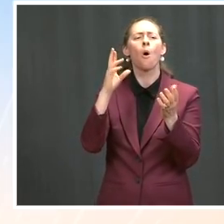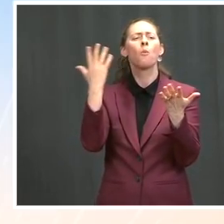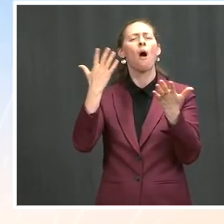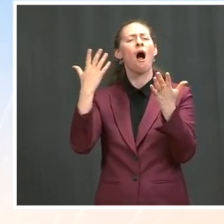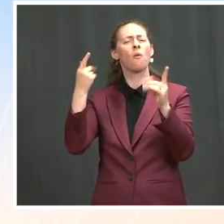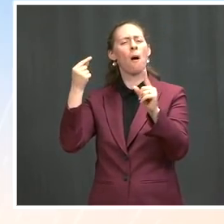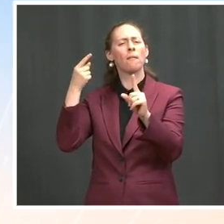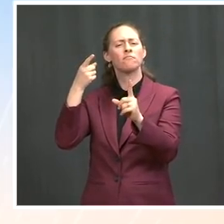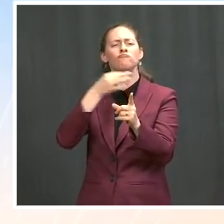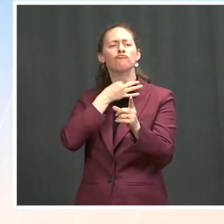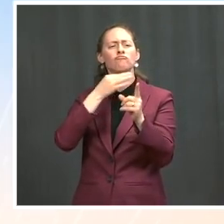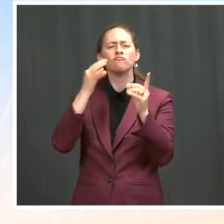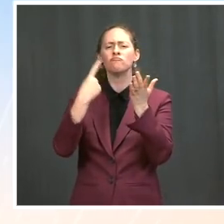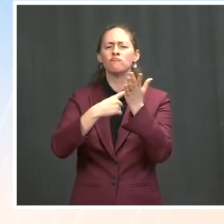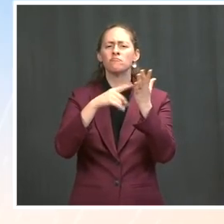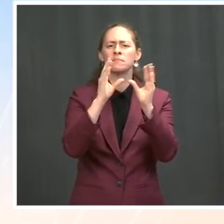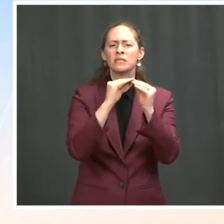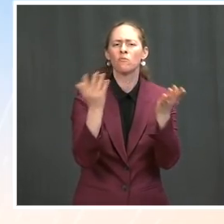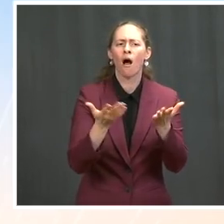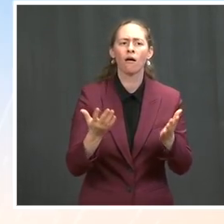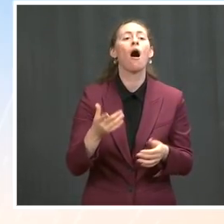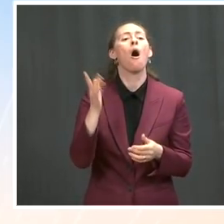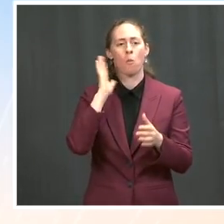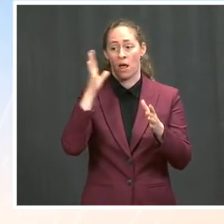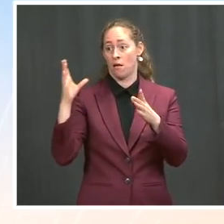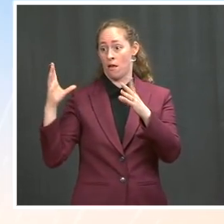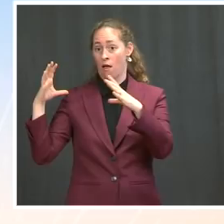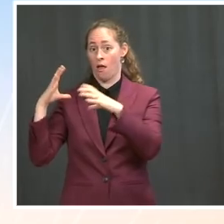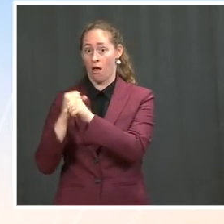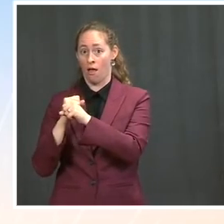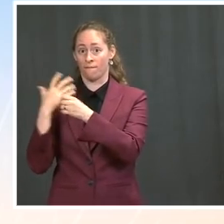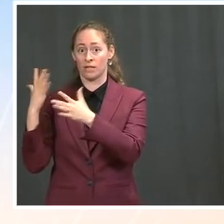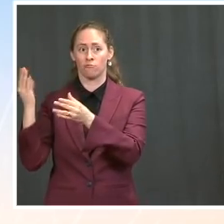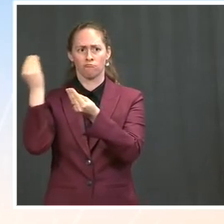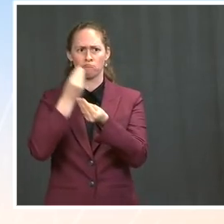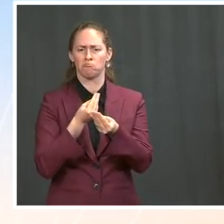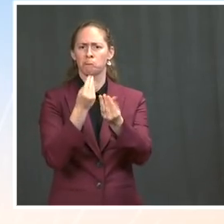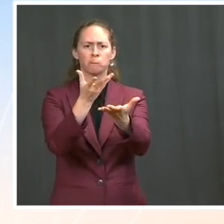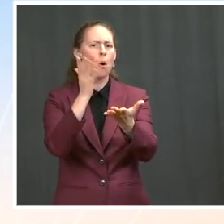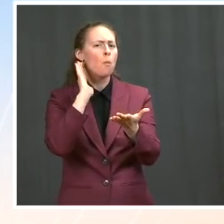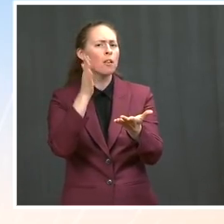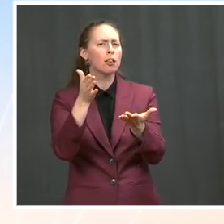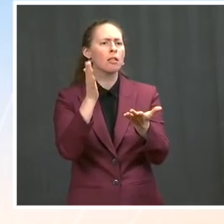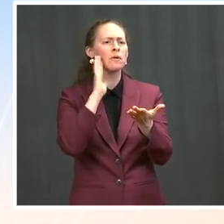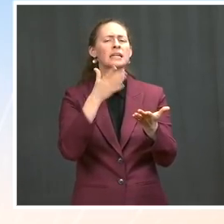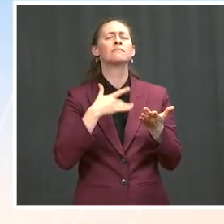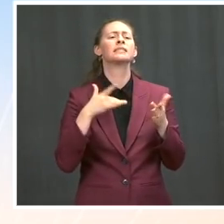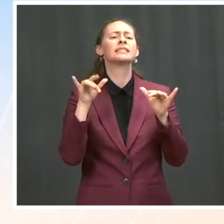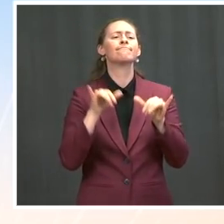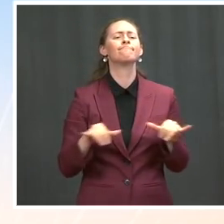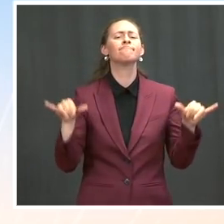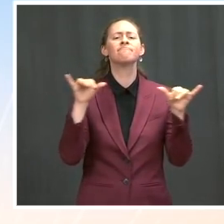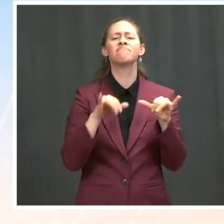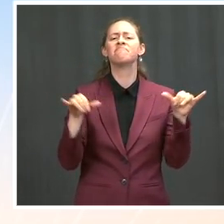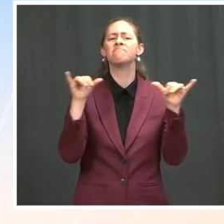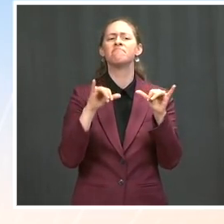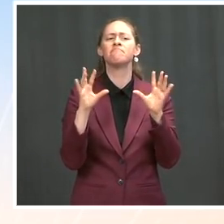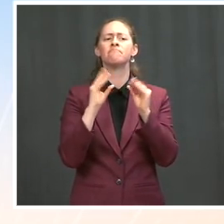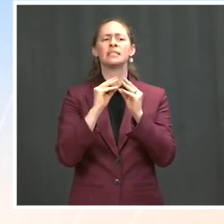of the meeting when their meeting concludes. I would note that it is a routine meeting. And most Presidents meet with their financial regulators.